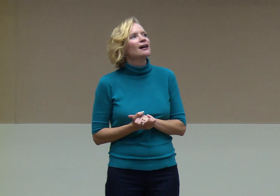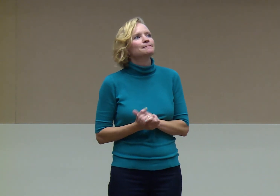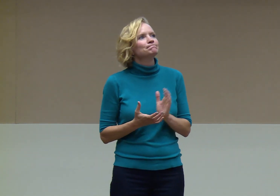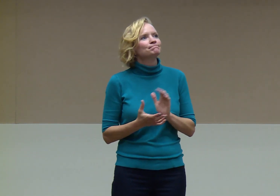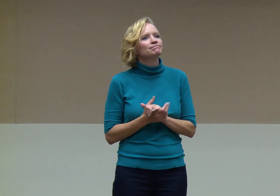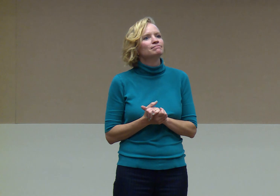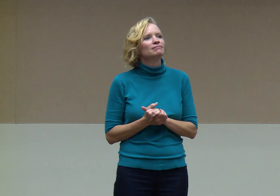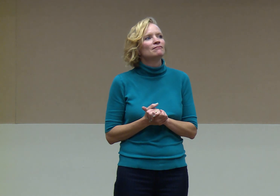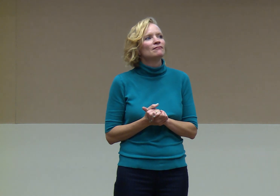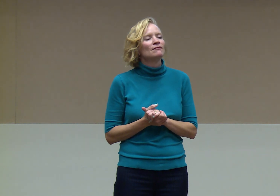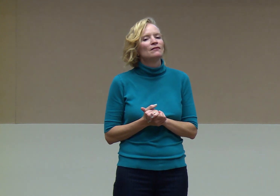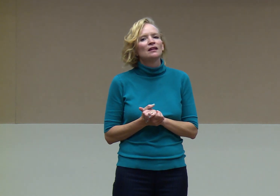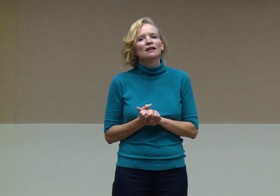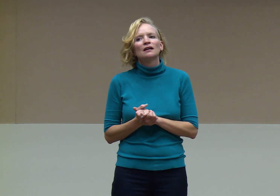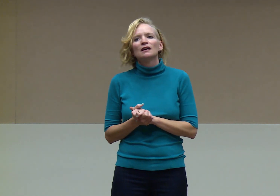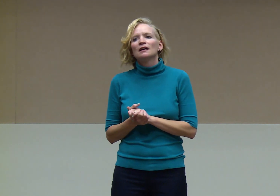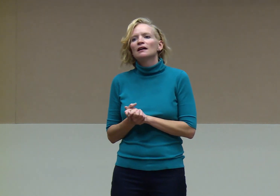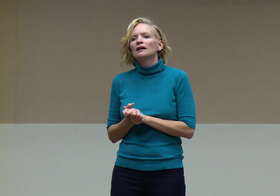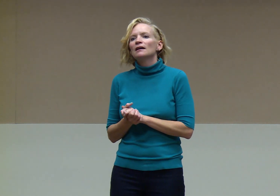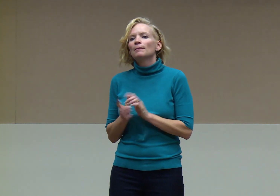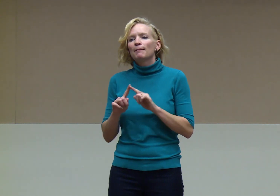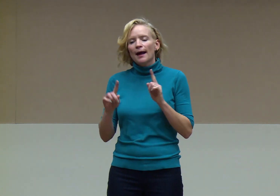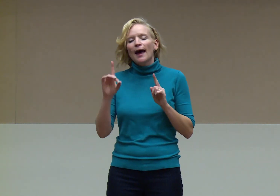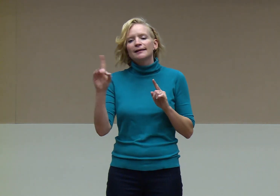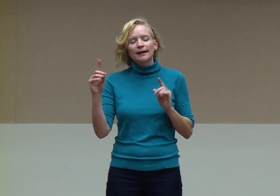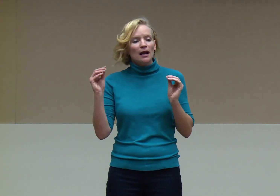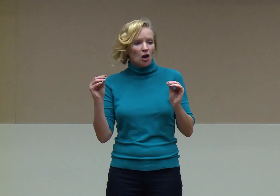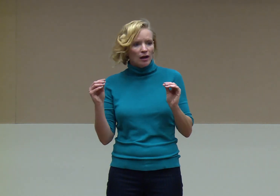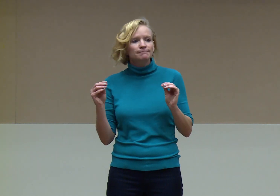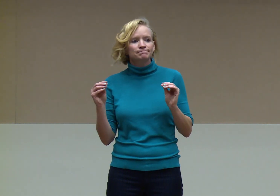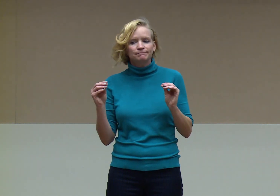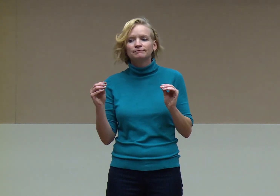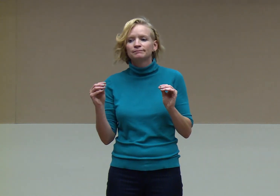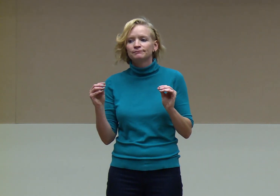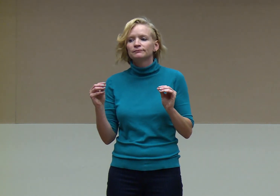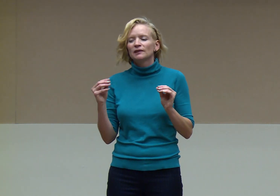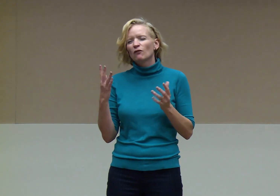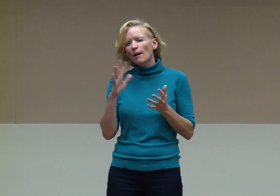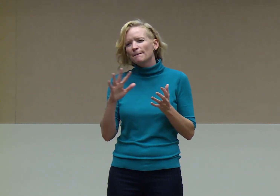Um... At the end of the day, though, I did teach.